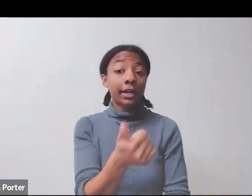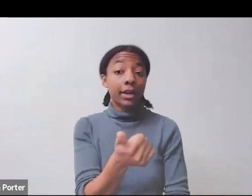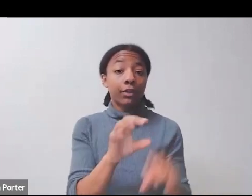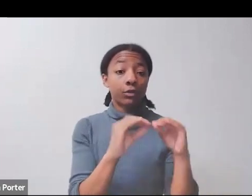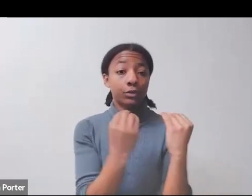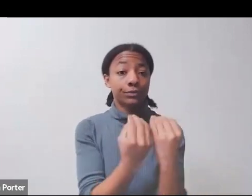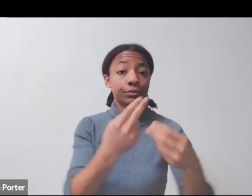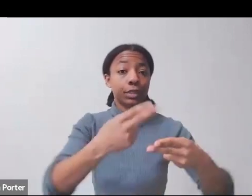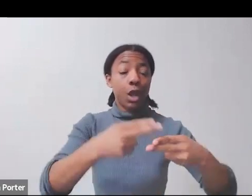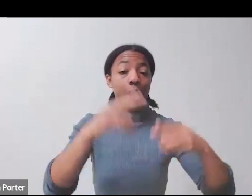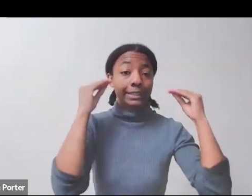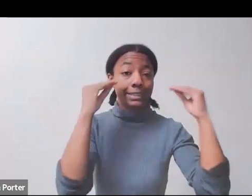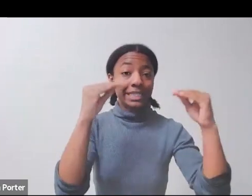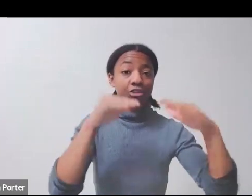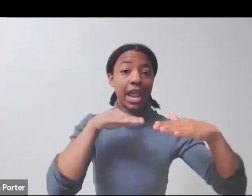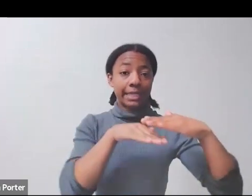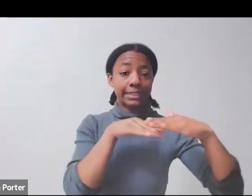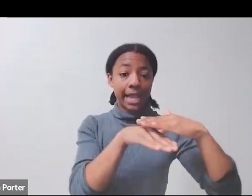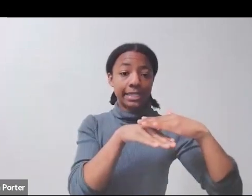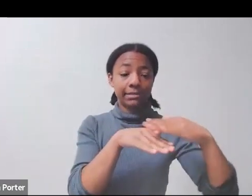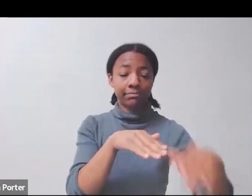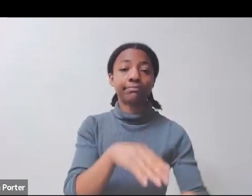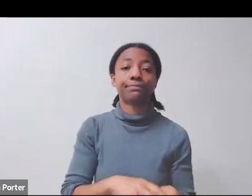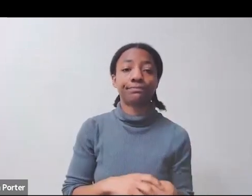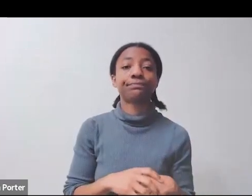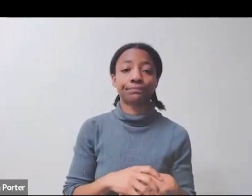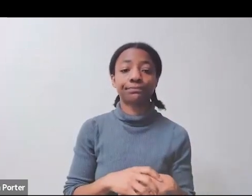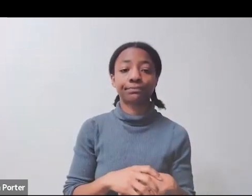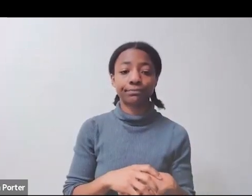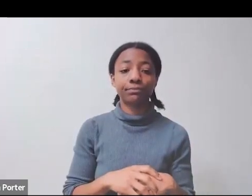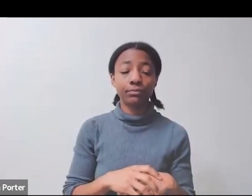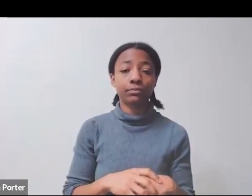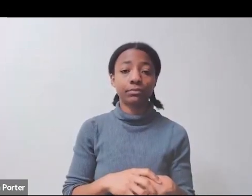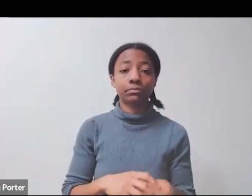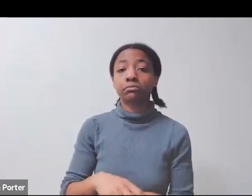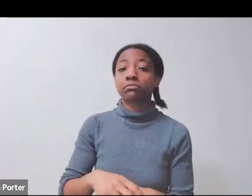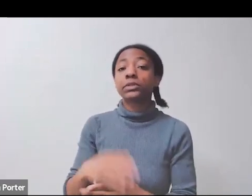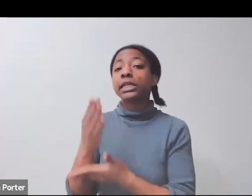It was formed by companies who were interested in designing more accessible products.